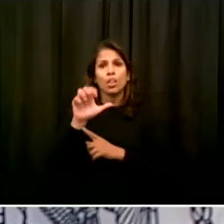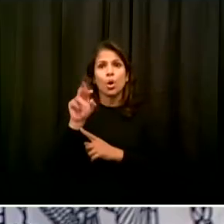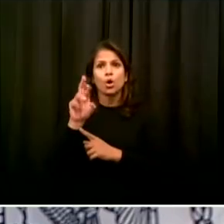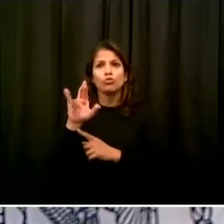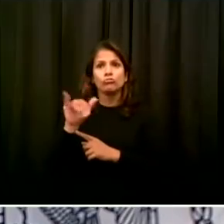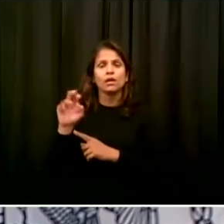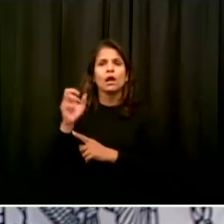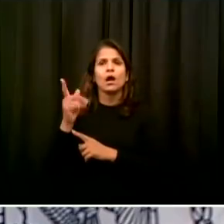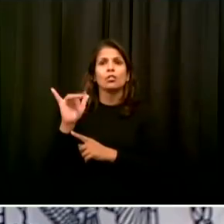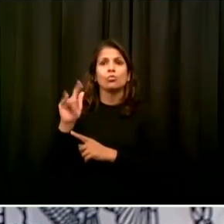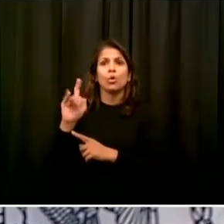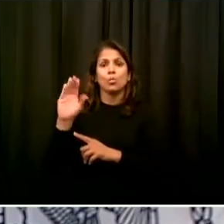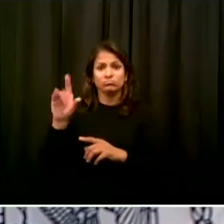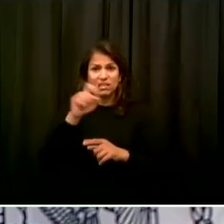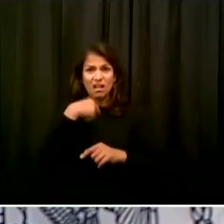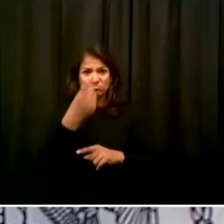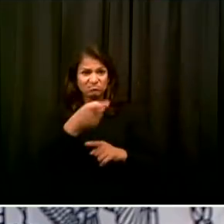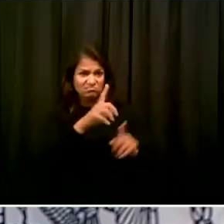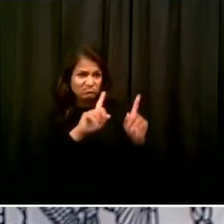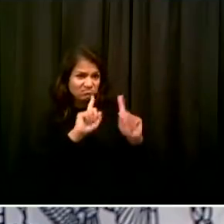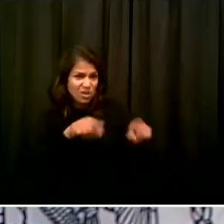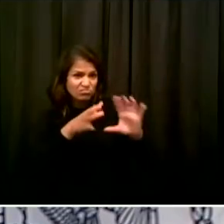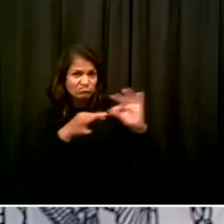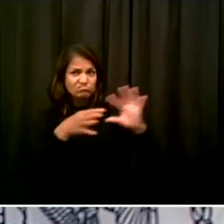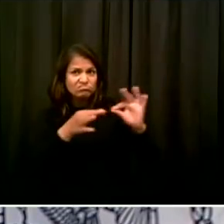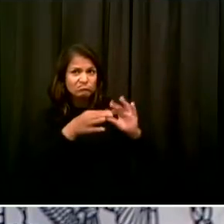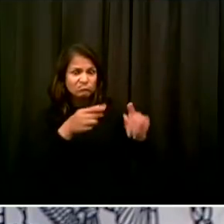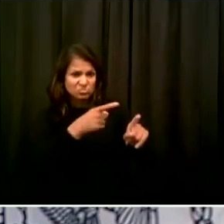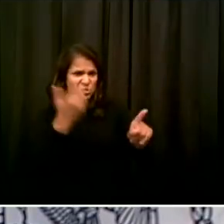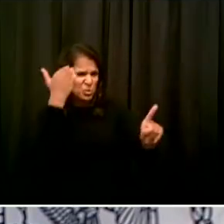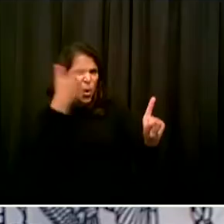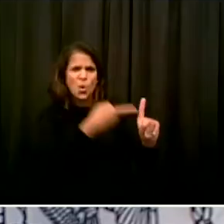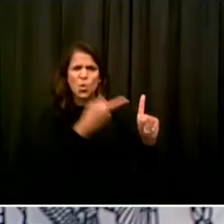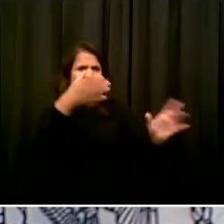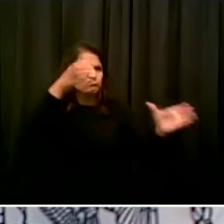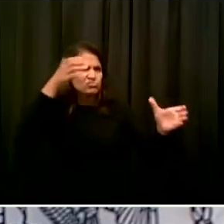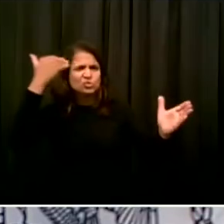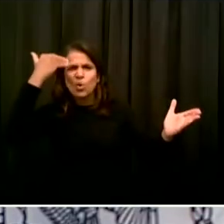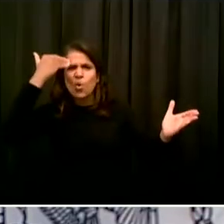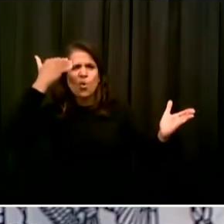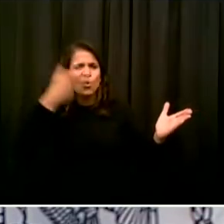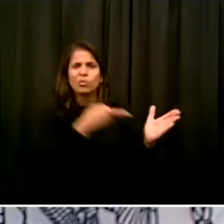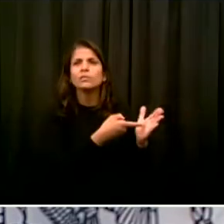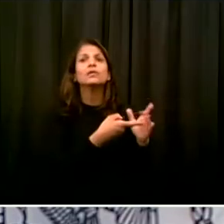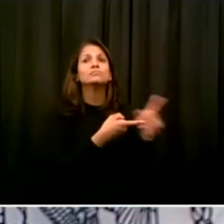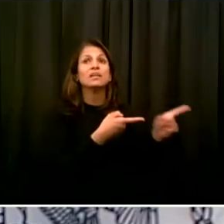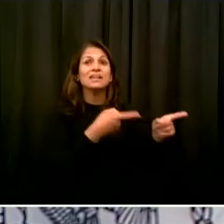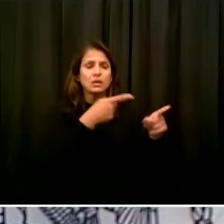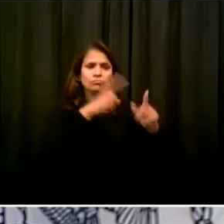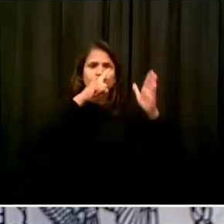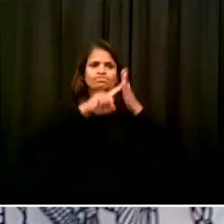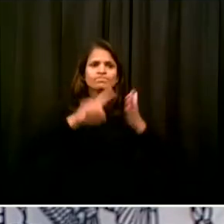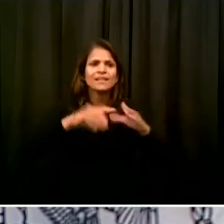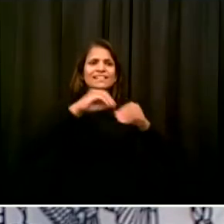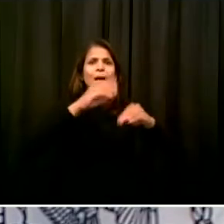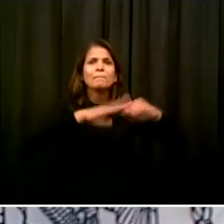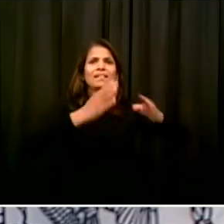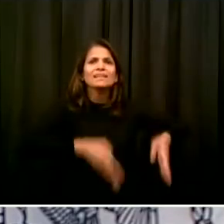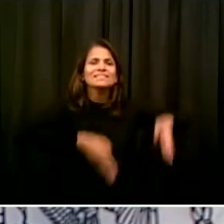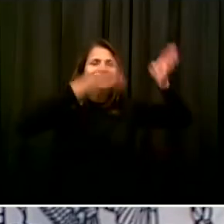LET ME GET LORRAINE INTO